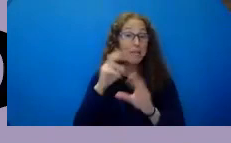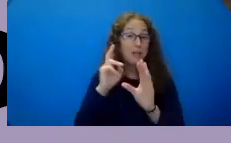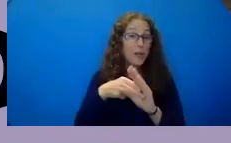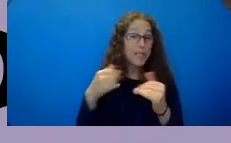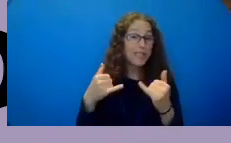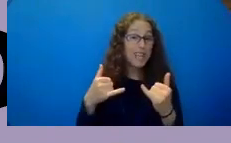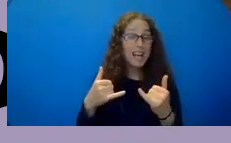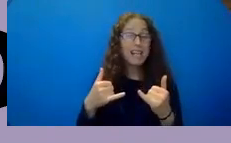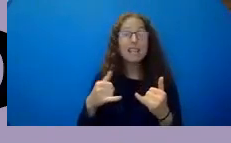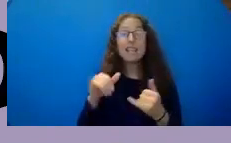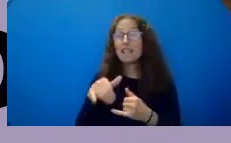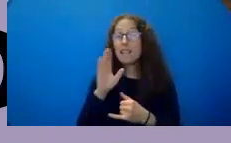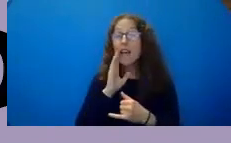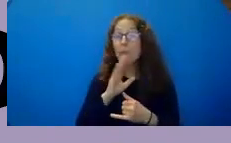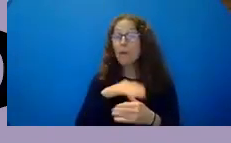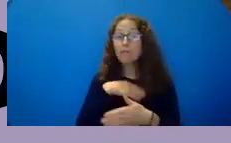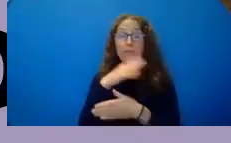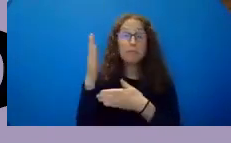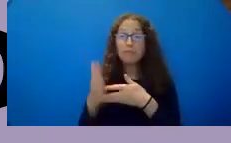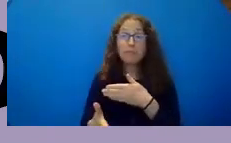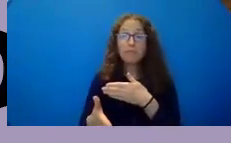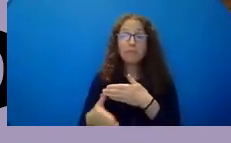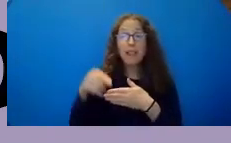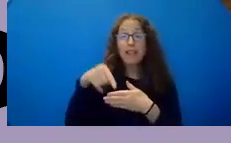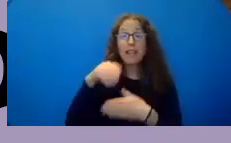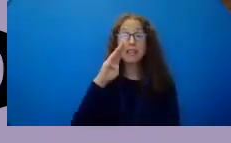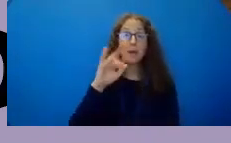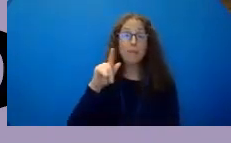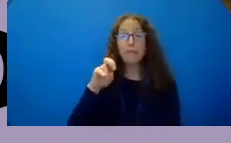ECHO THAT AS WELL TOO.